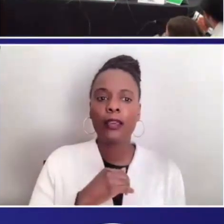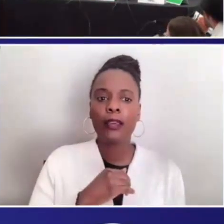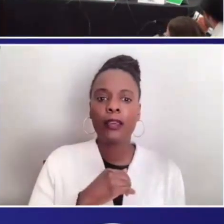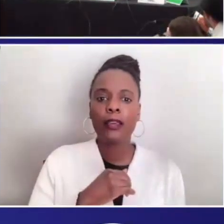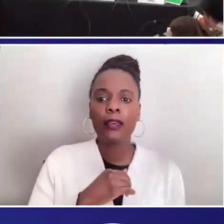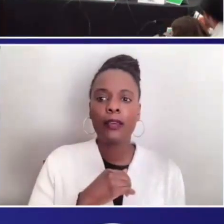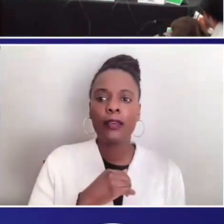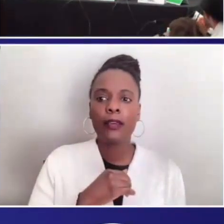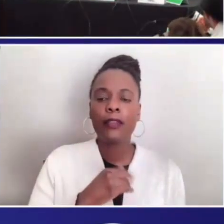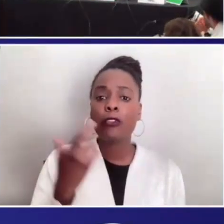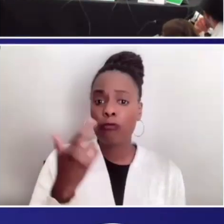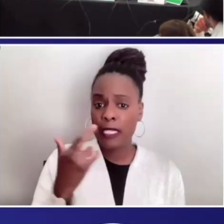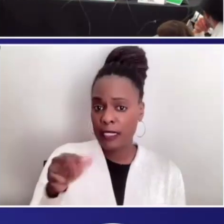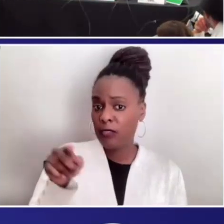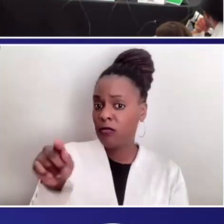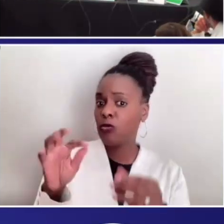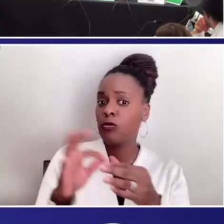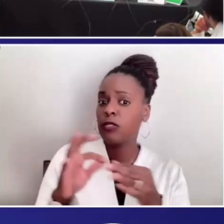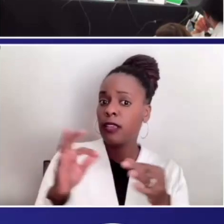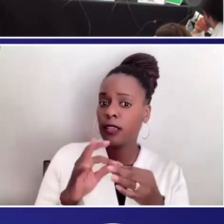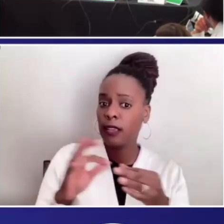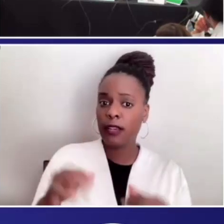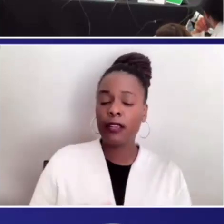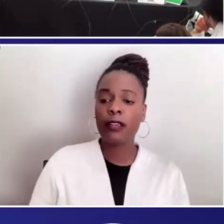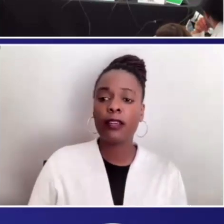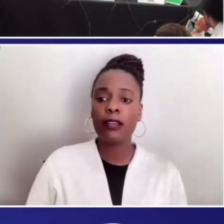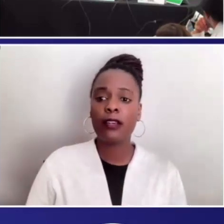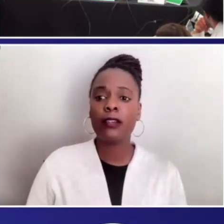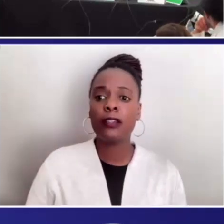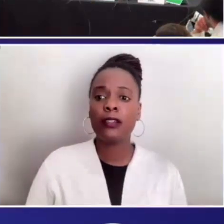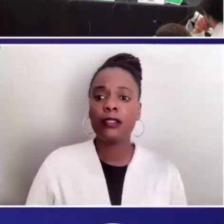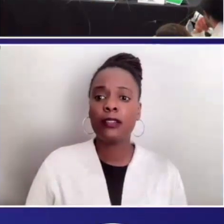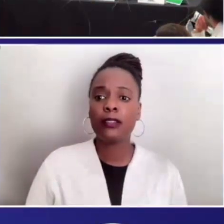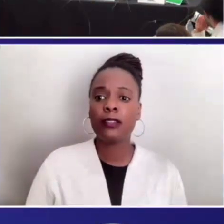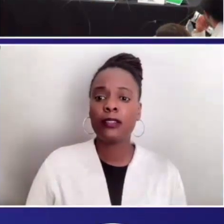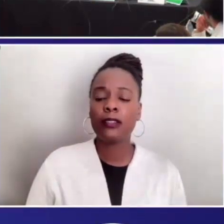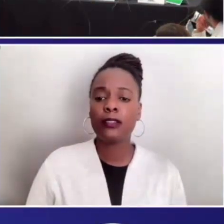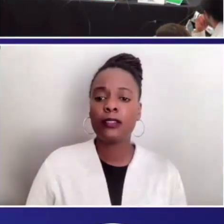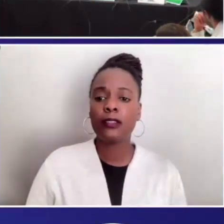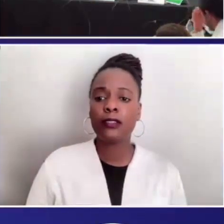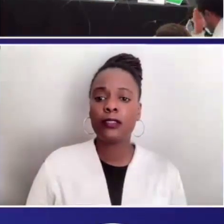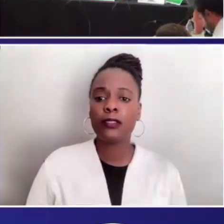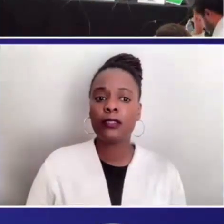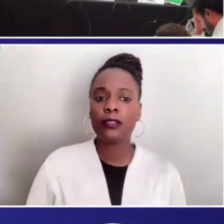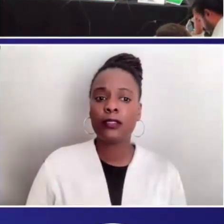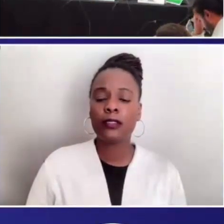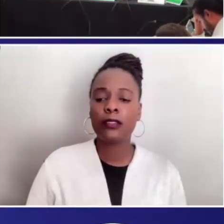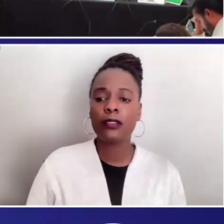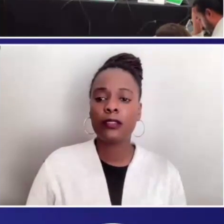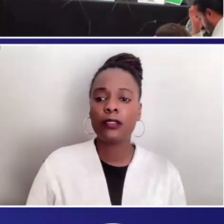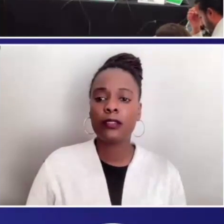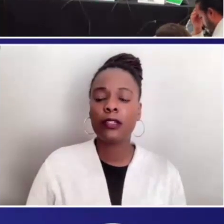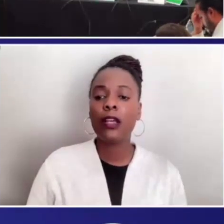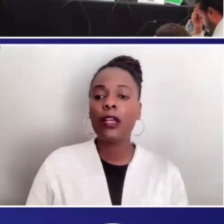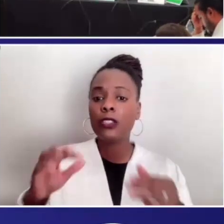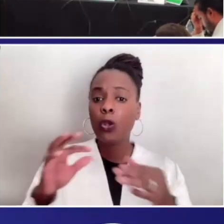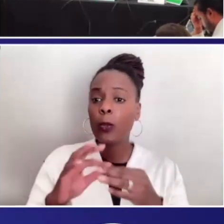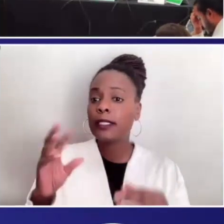reason that you specified. You know, and so by pointing to 668.43,